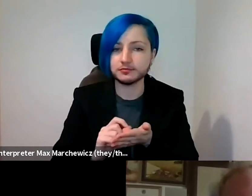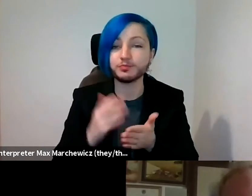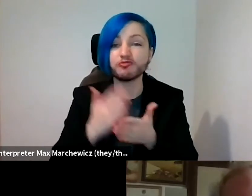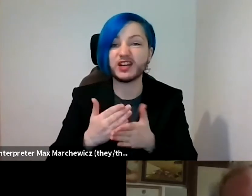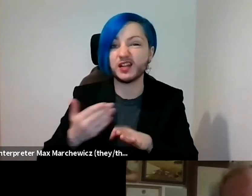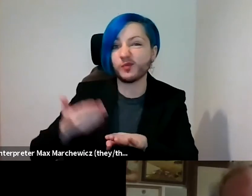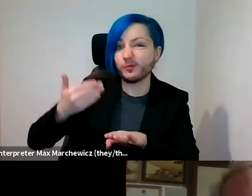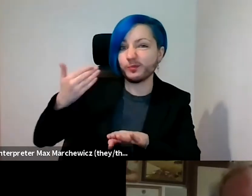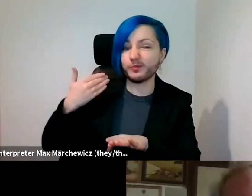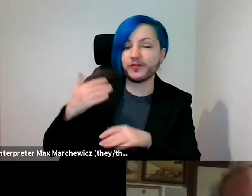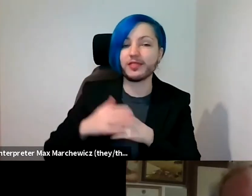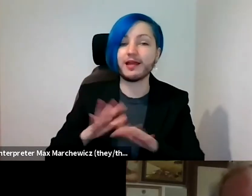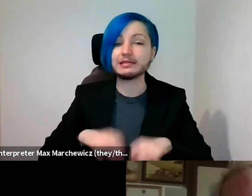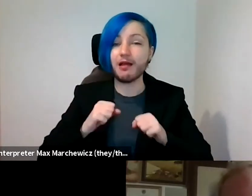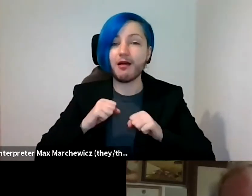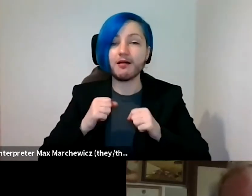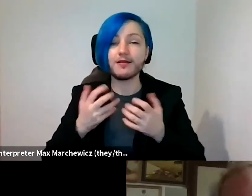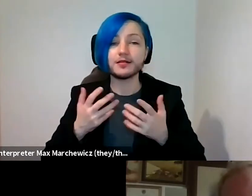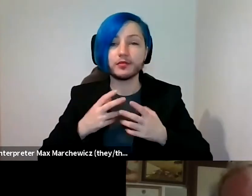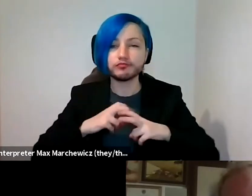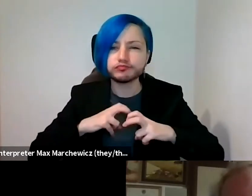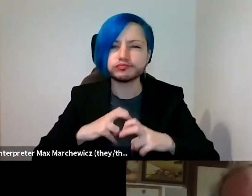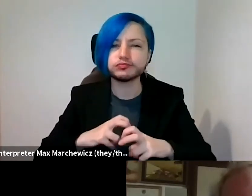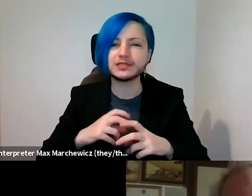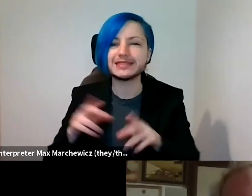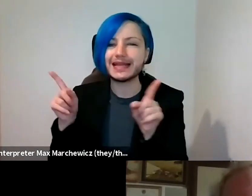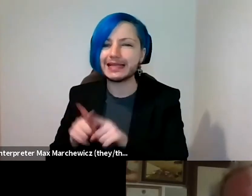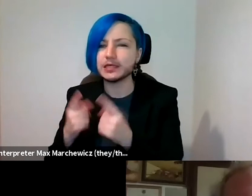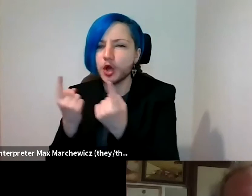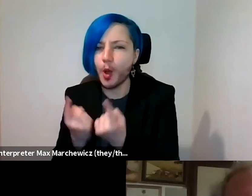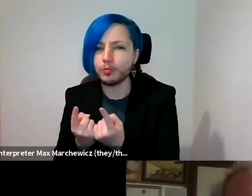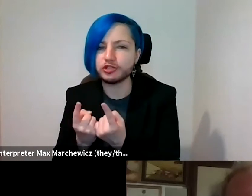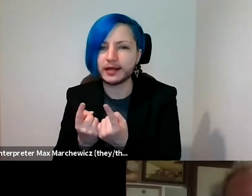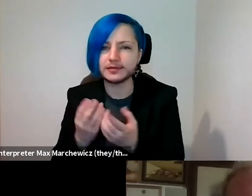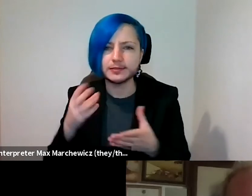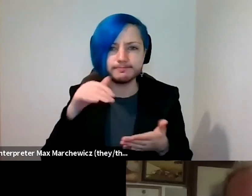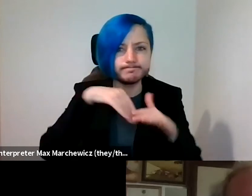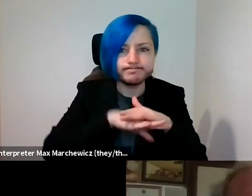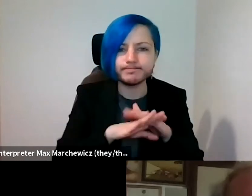I started with the research of how Indian objects appear in literature, and then I went on to, you know,